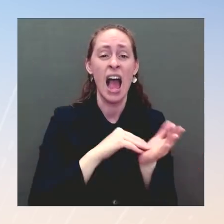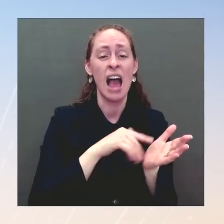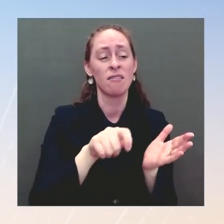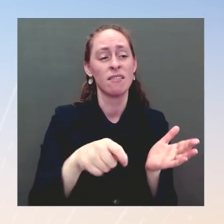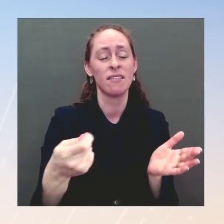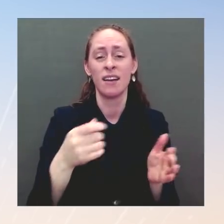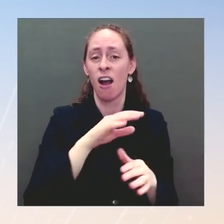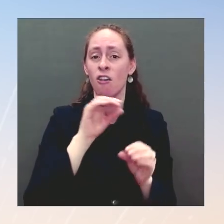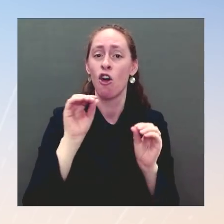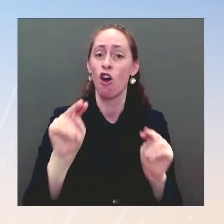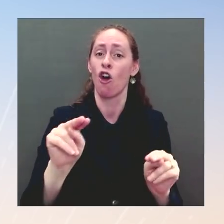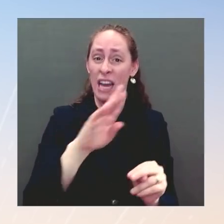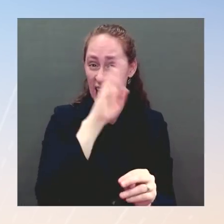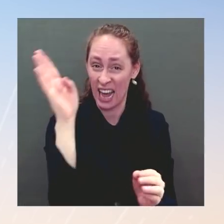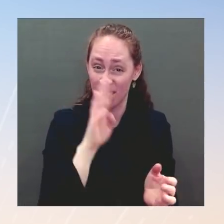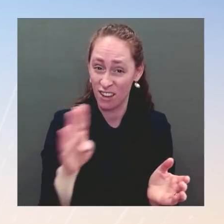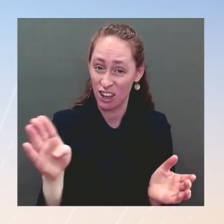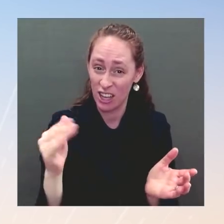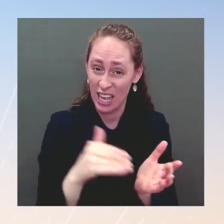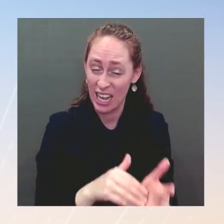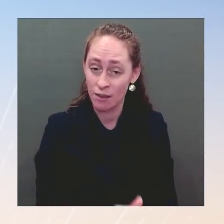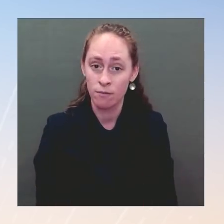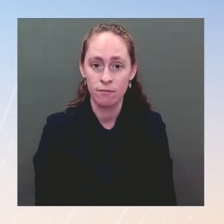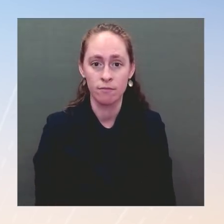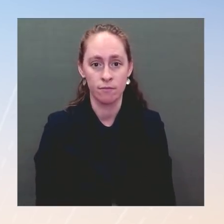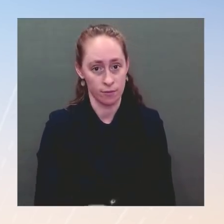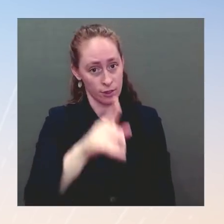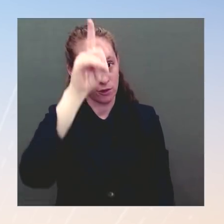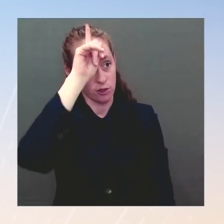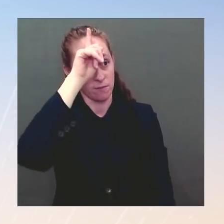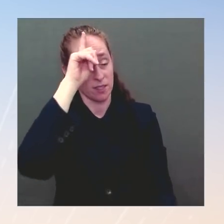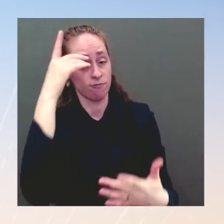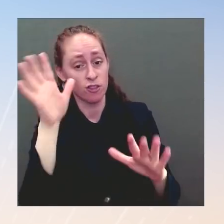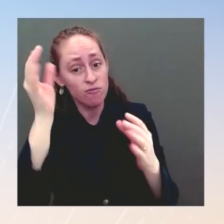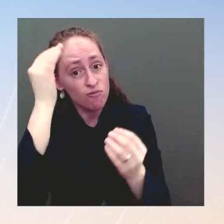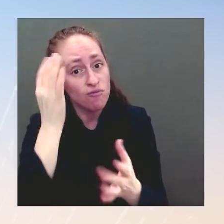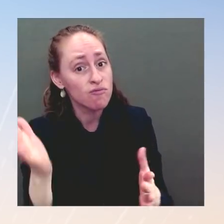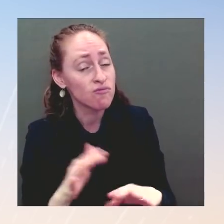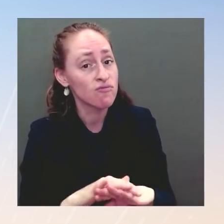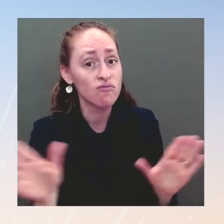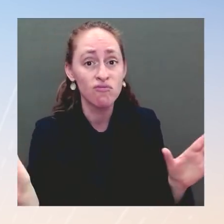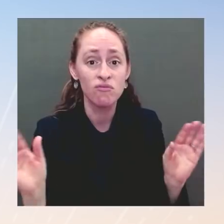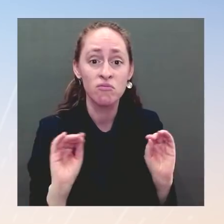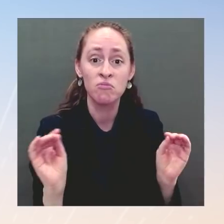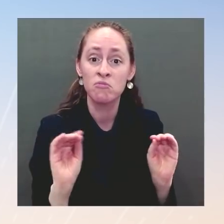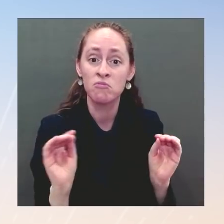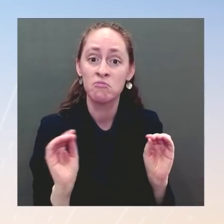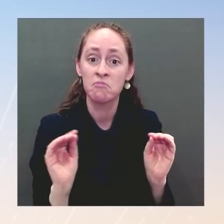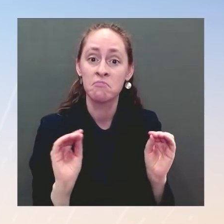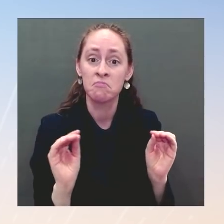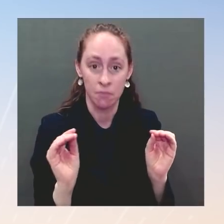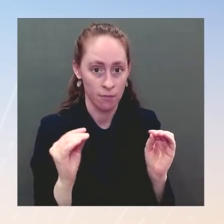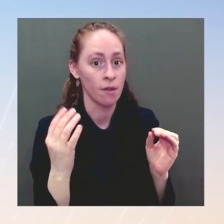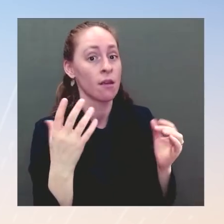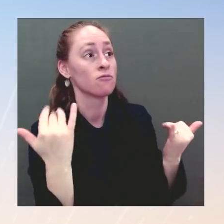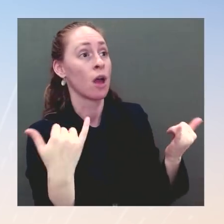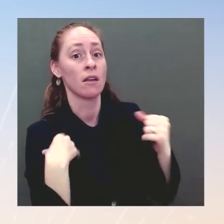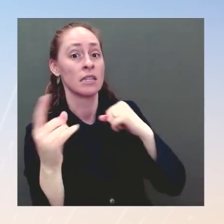we also announced additional sanctions today. And it is not moving forward right now, no. The Press: So would you say -- but just for clarity, you say it's not moving forward right now.